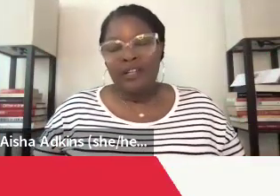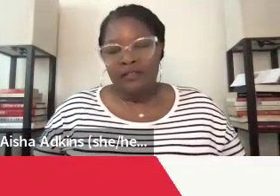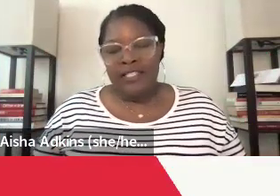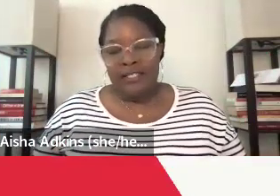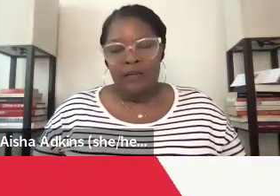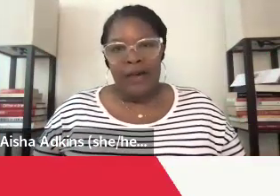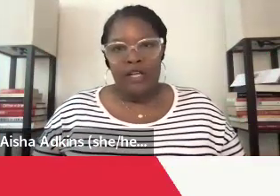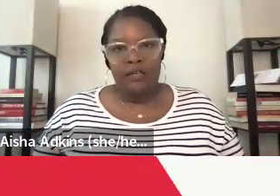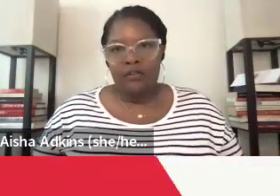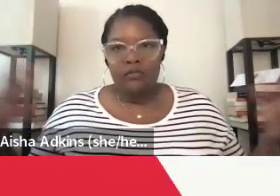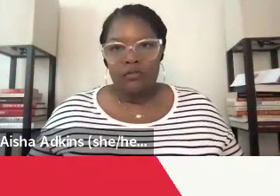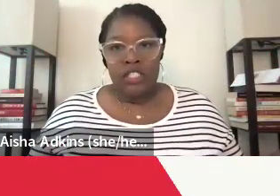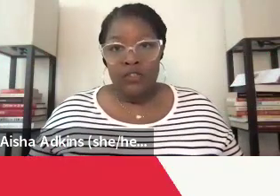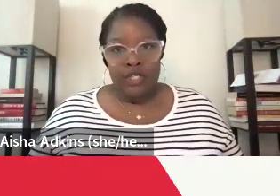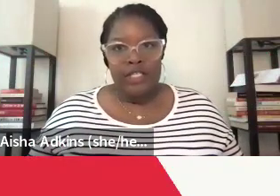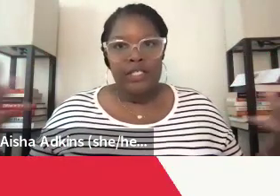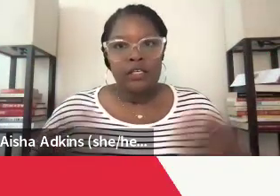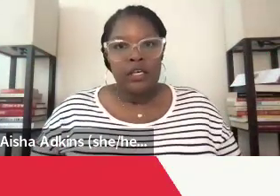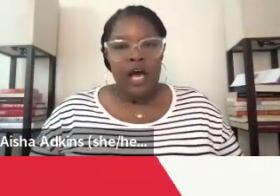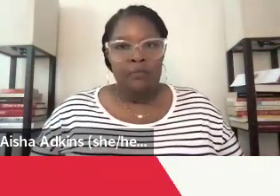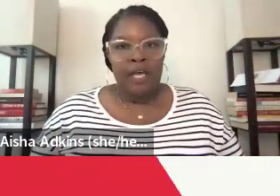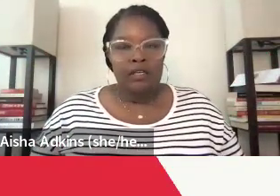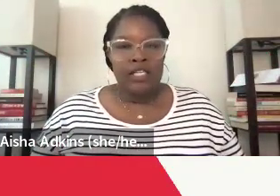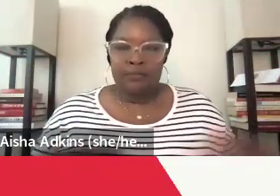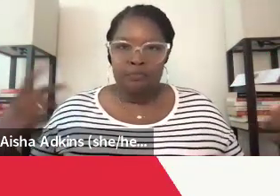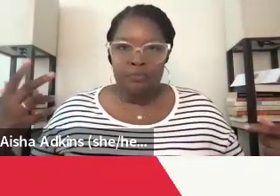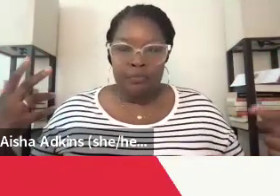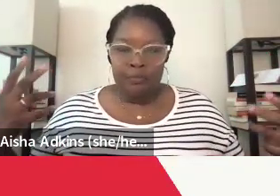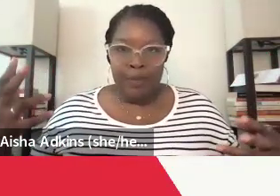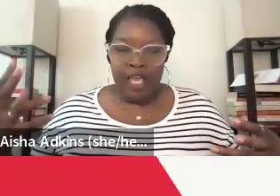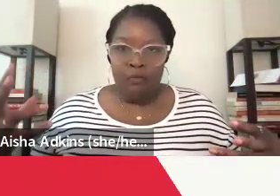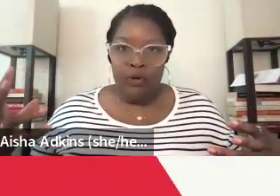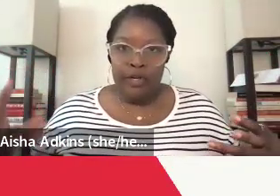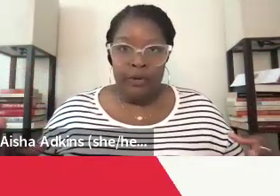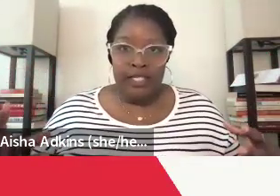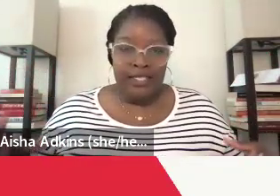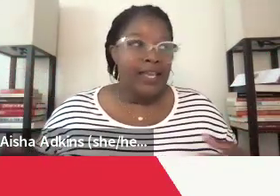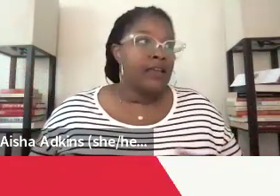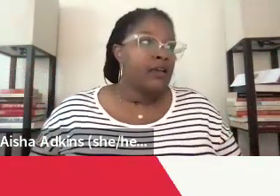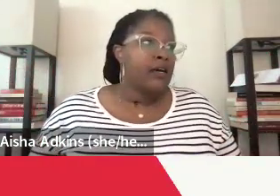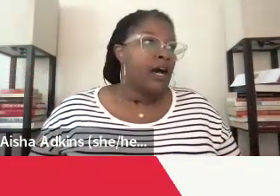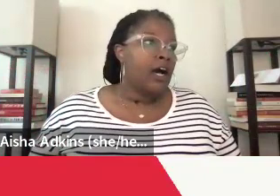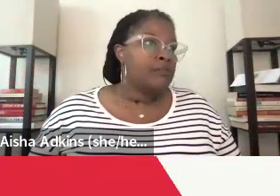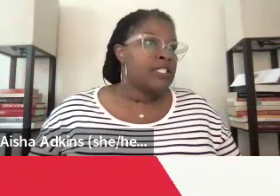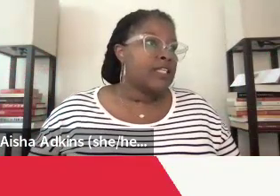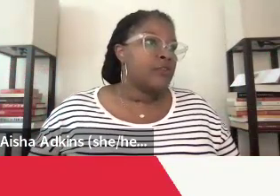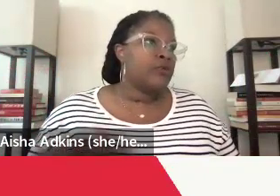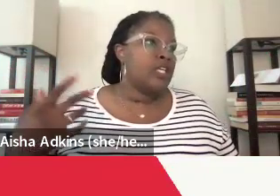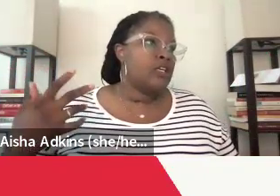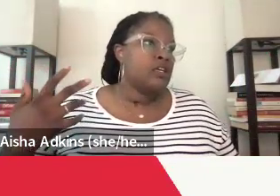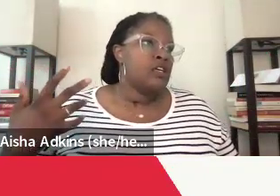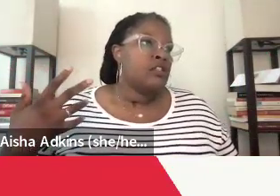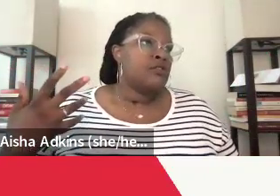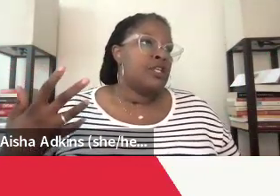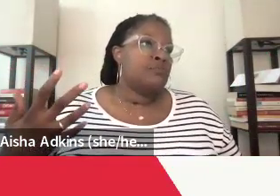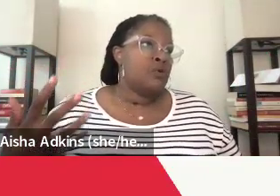realistic about it, centuries but it's being more noted today. States that are seeing the